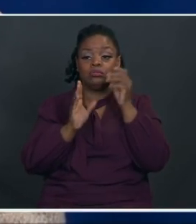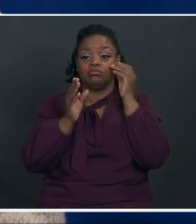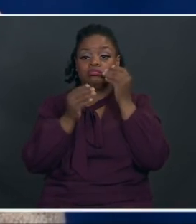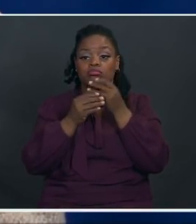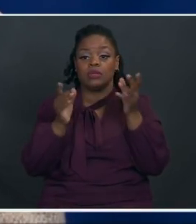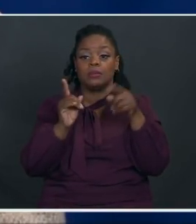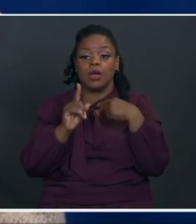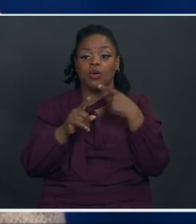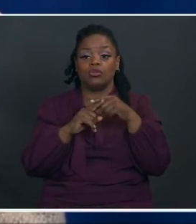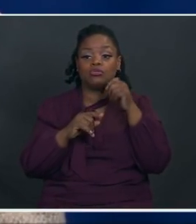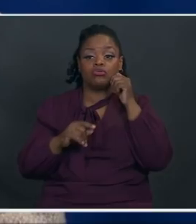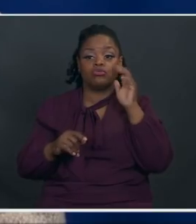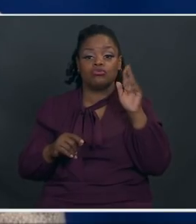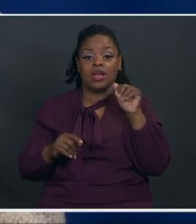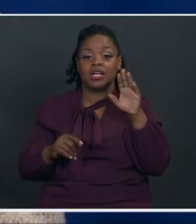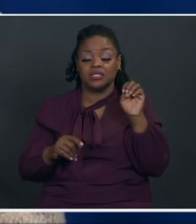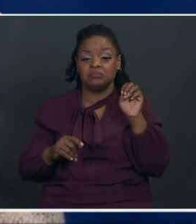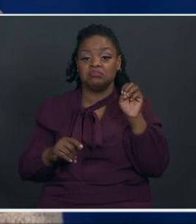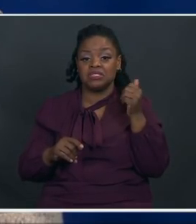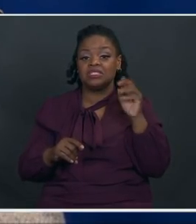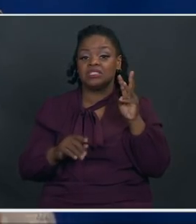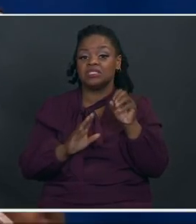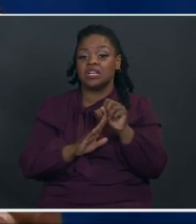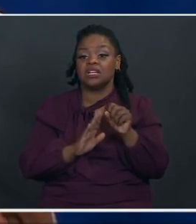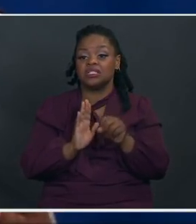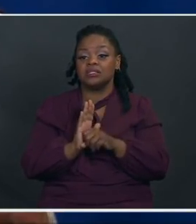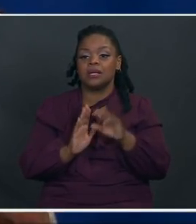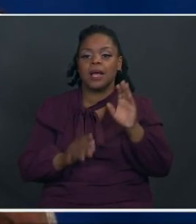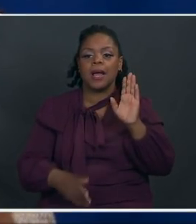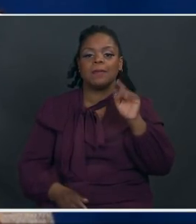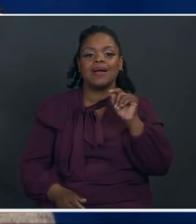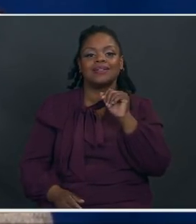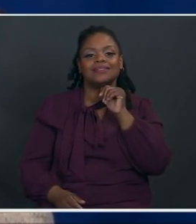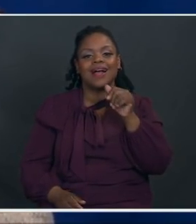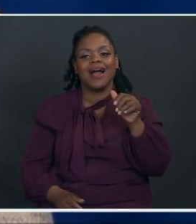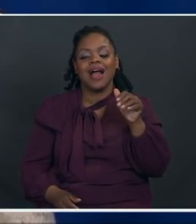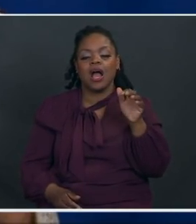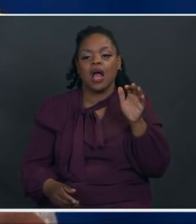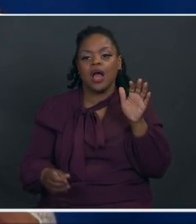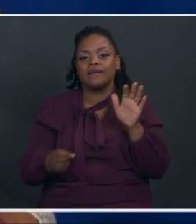But it's true that those data are incomplete. But it's not our only, you know, sort of visibility